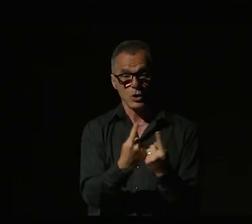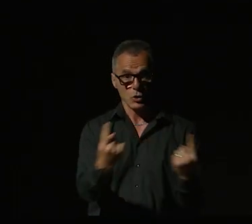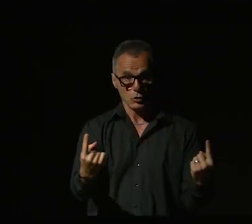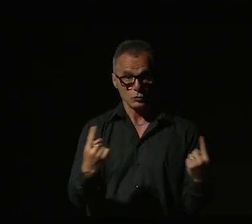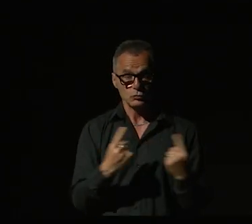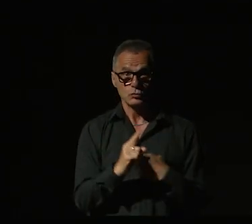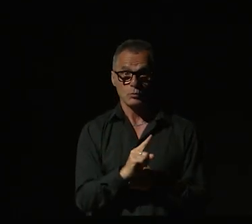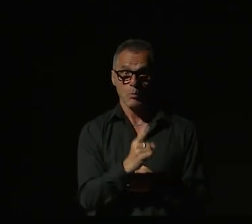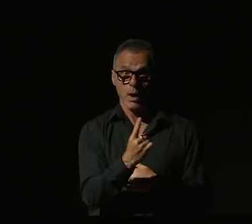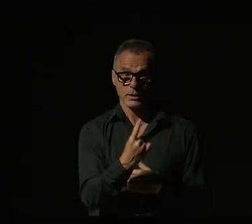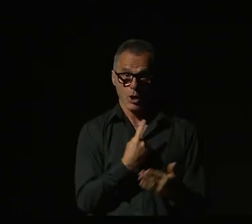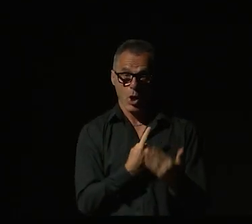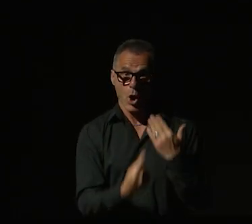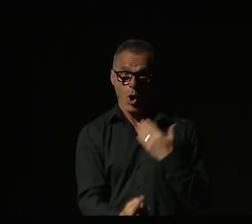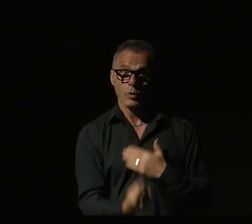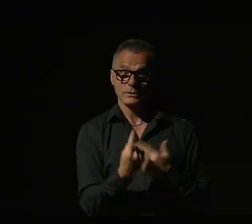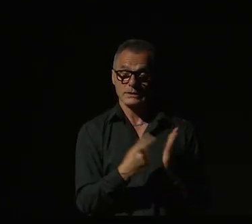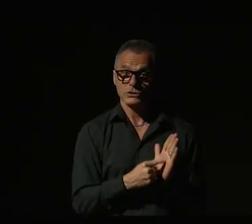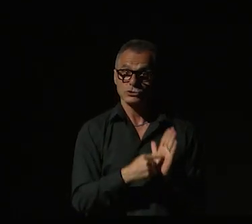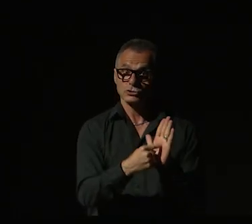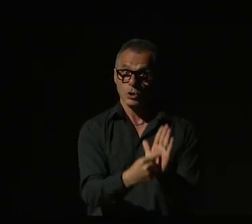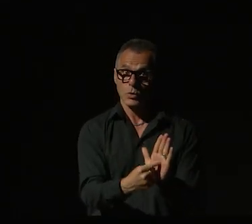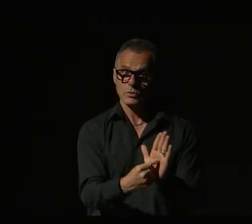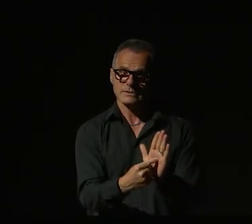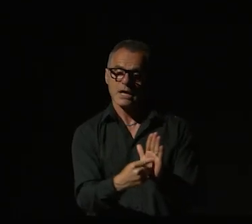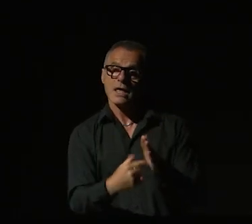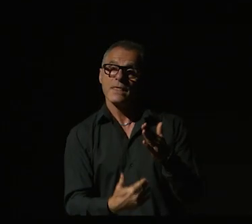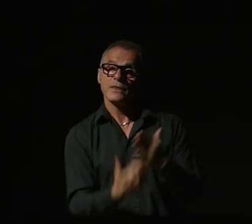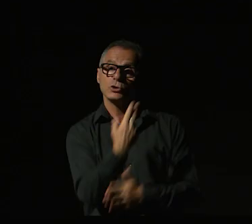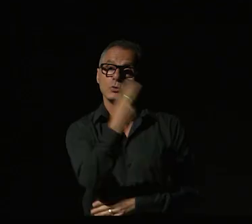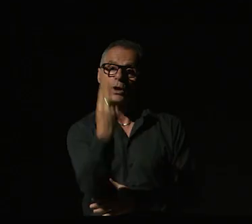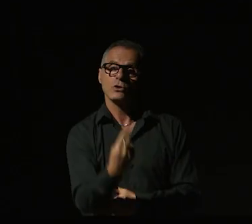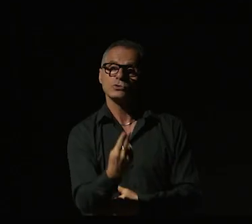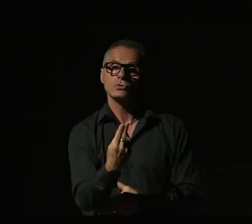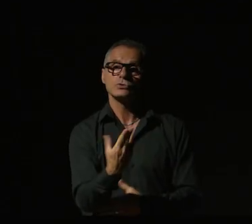which only shows the two cartoons on their own as well